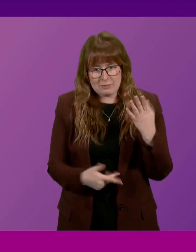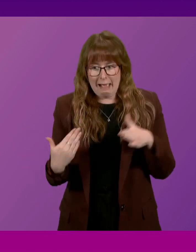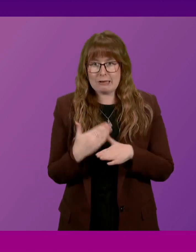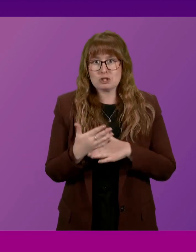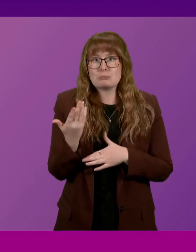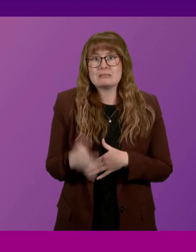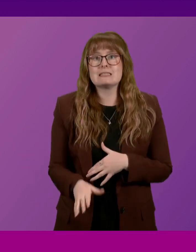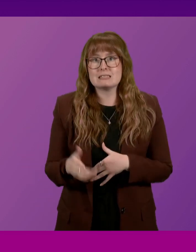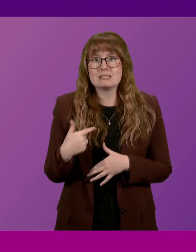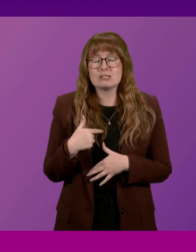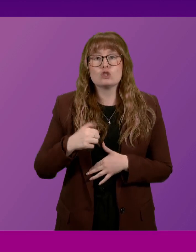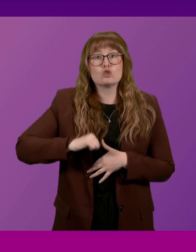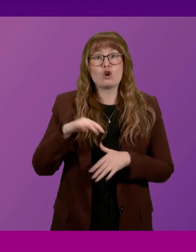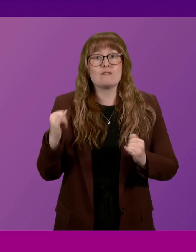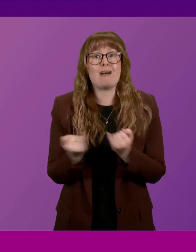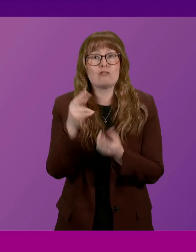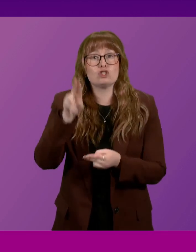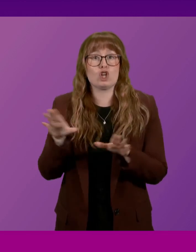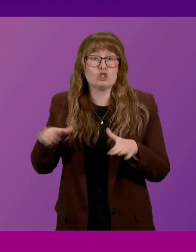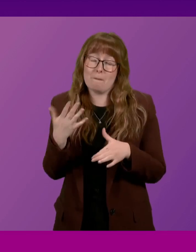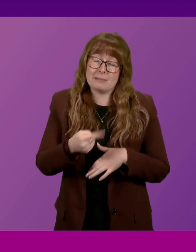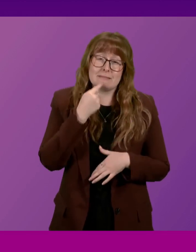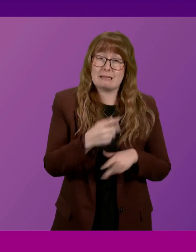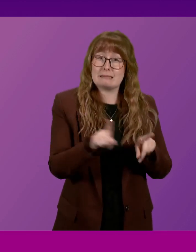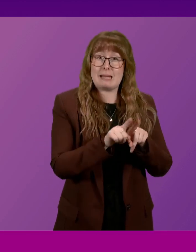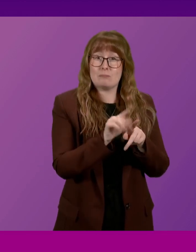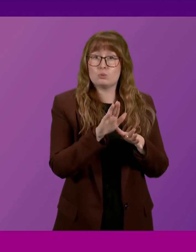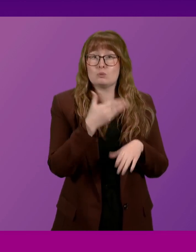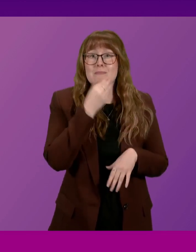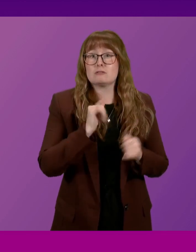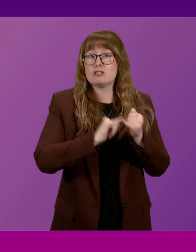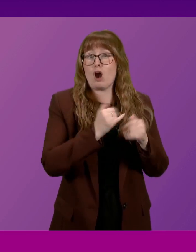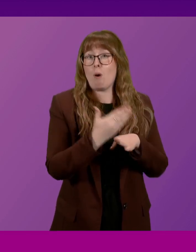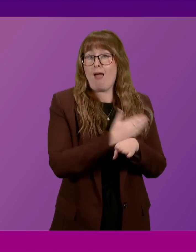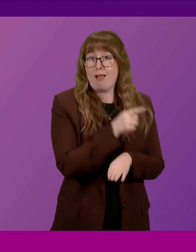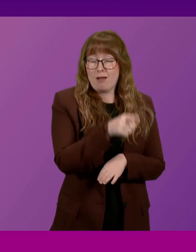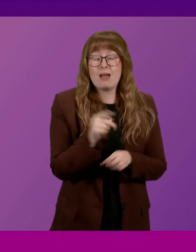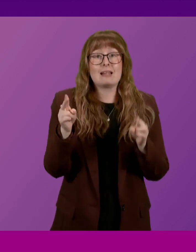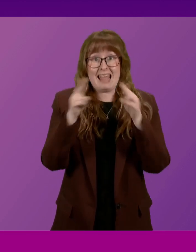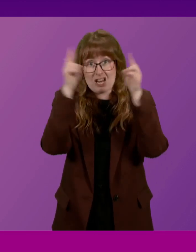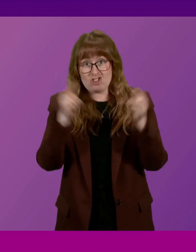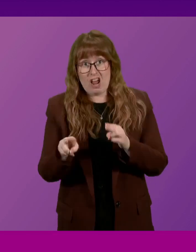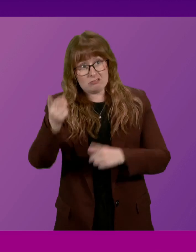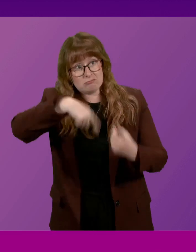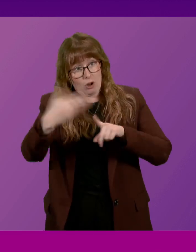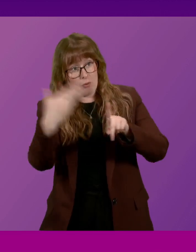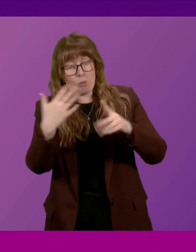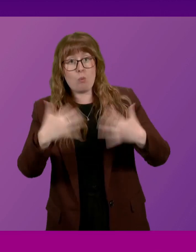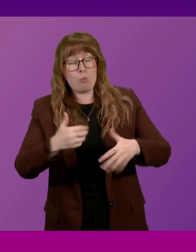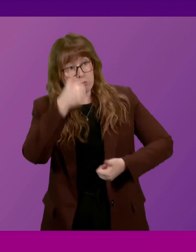Scottish Violence Reduction Unit is internationally acknowledged to have deployed very